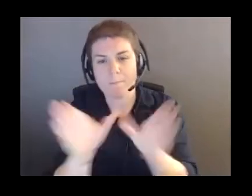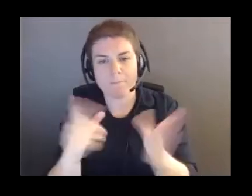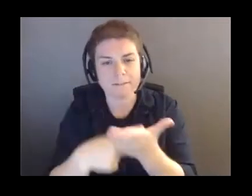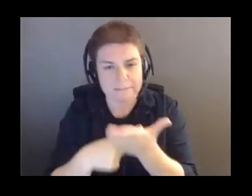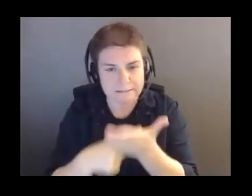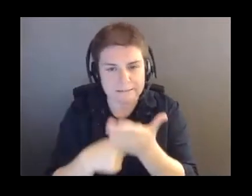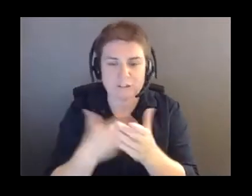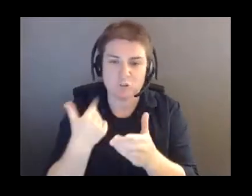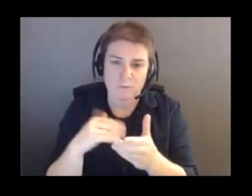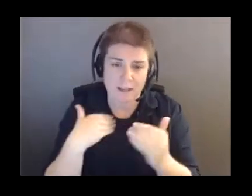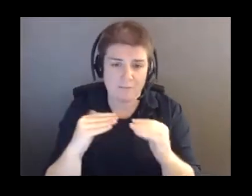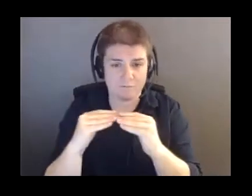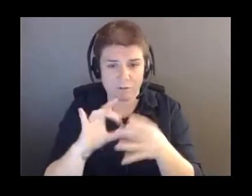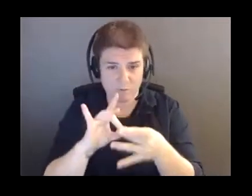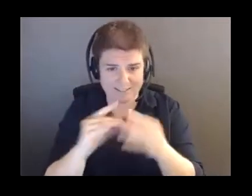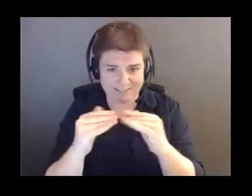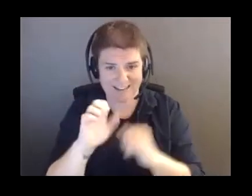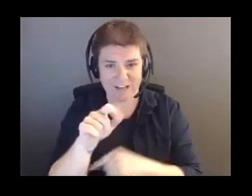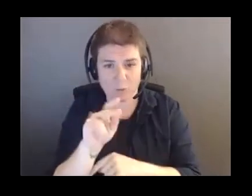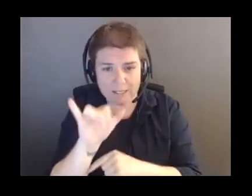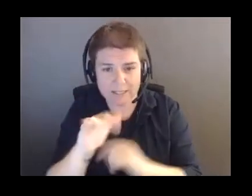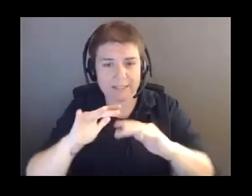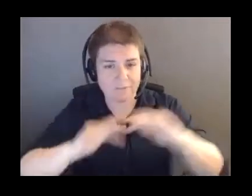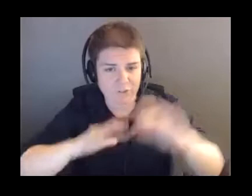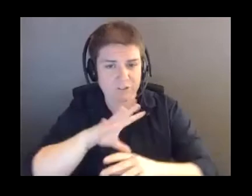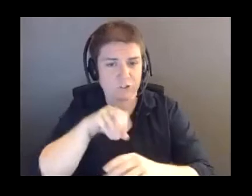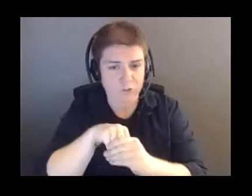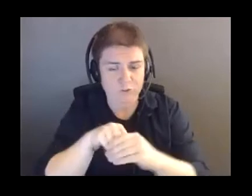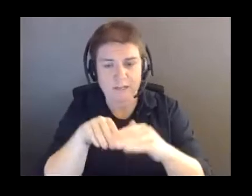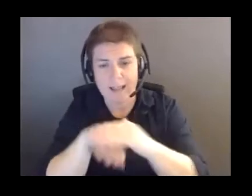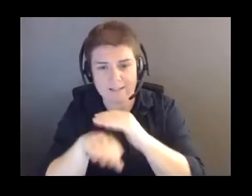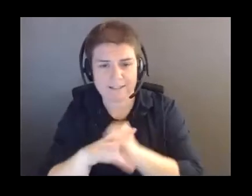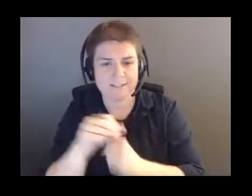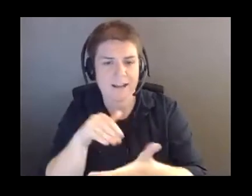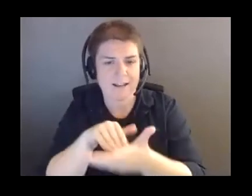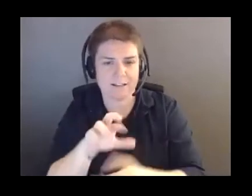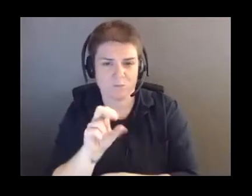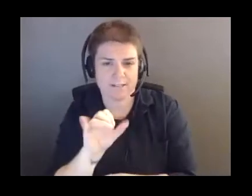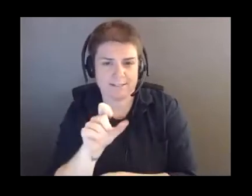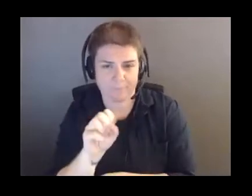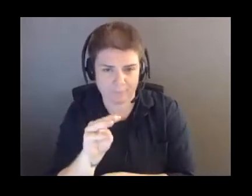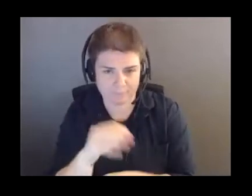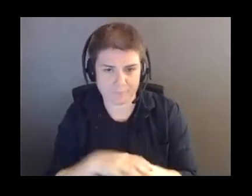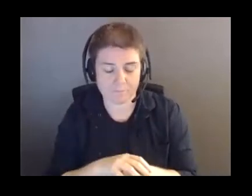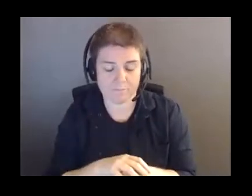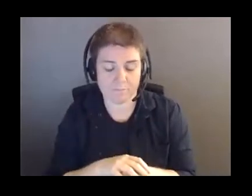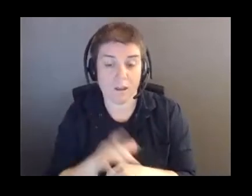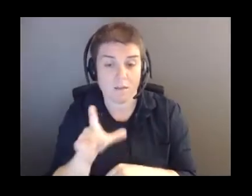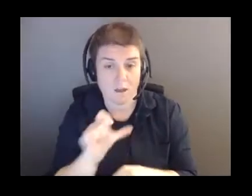around equity, diversity, inclusion, access, and anti-racism. This work ties into the concept